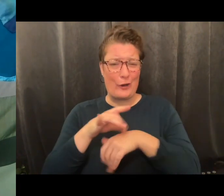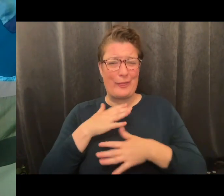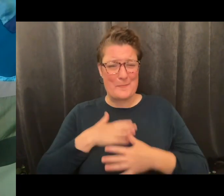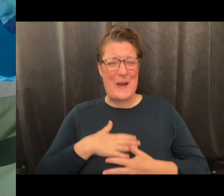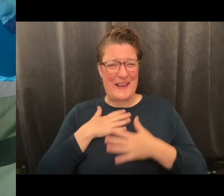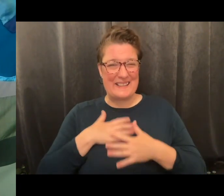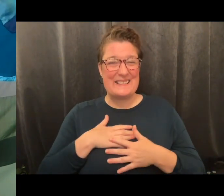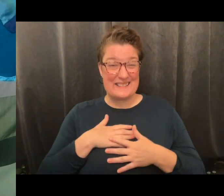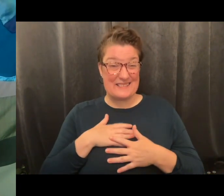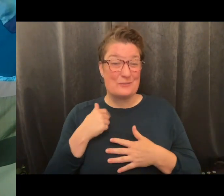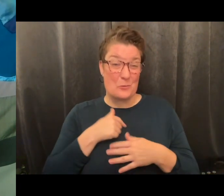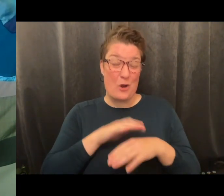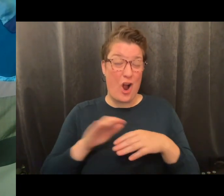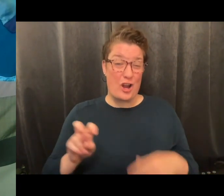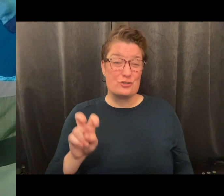and spiraling back and and forth.